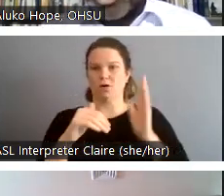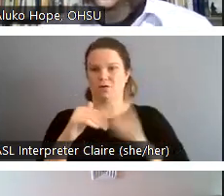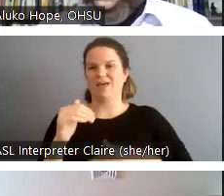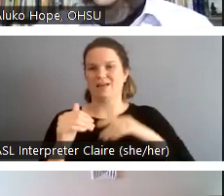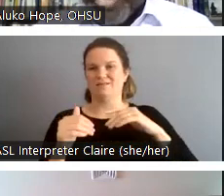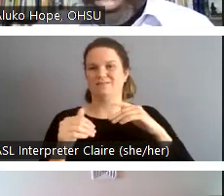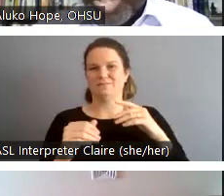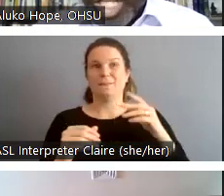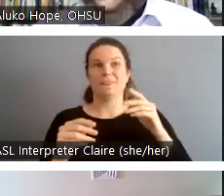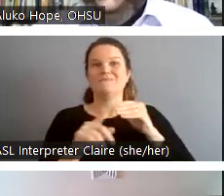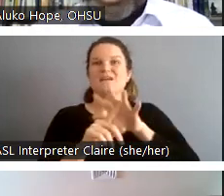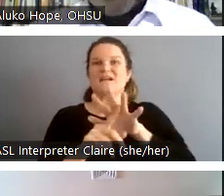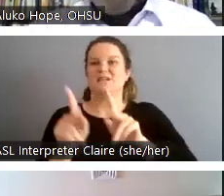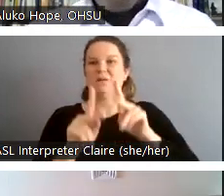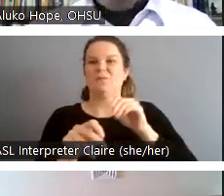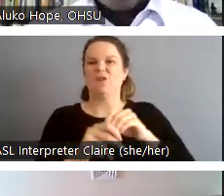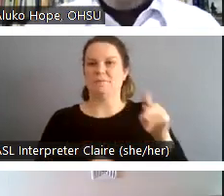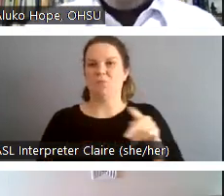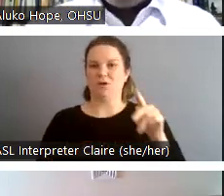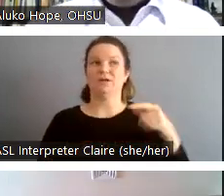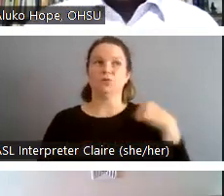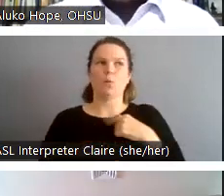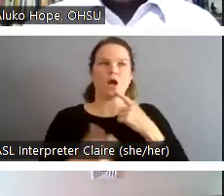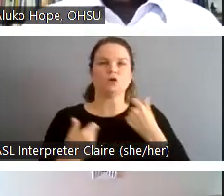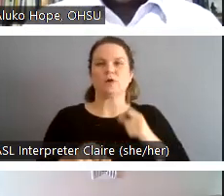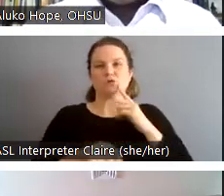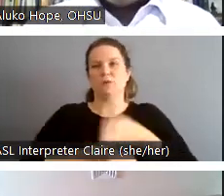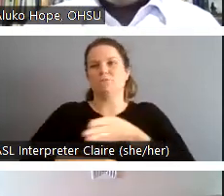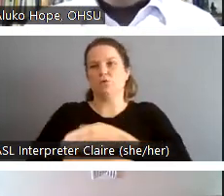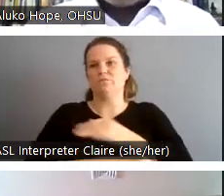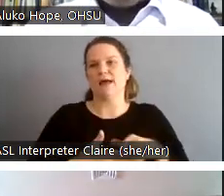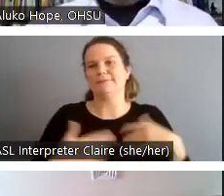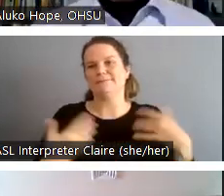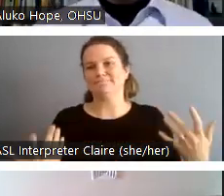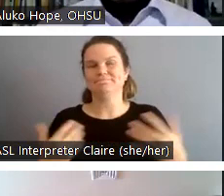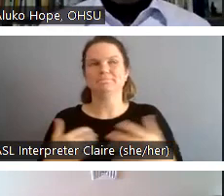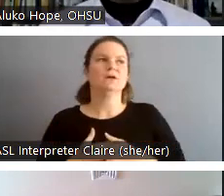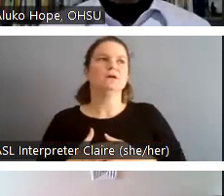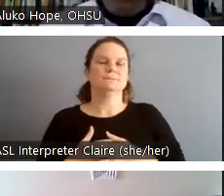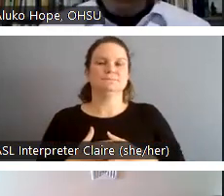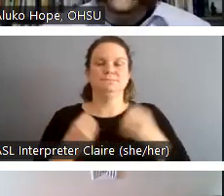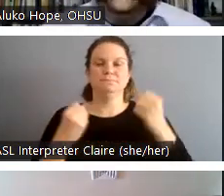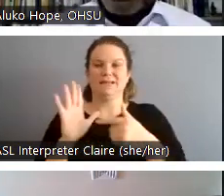looking for ways to change that. And I do think that because a lot of